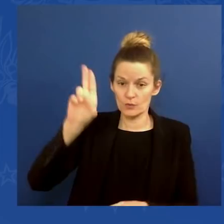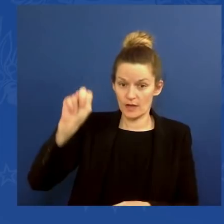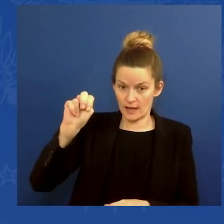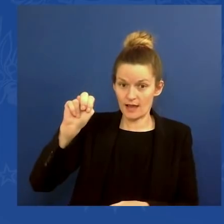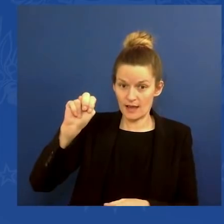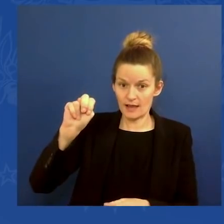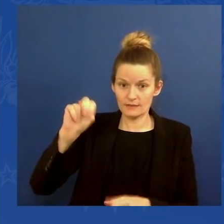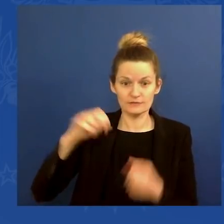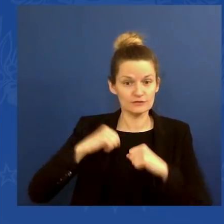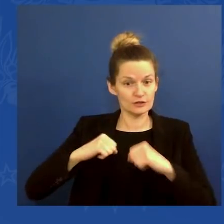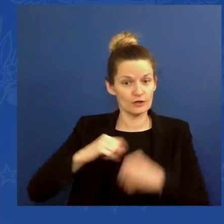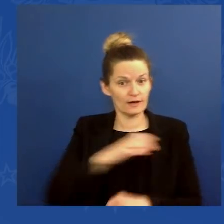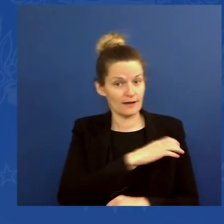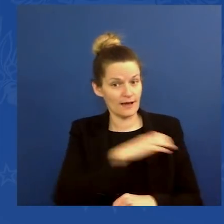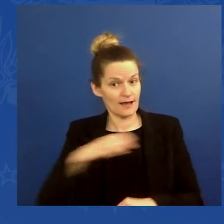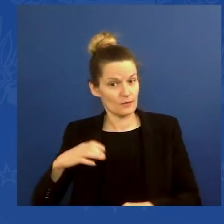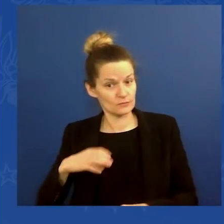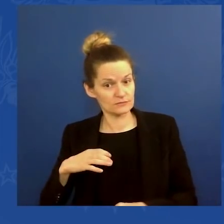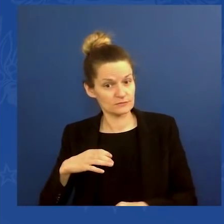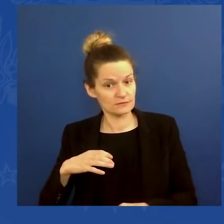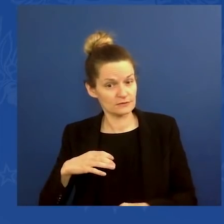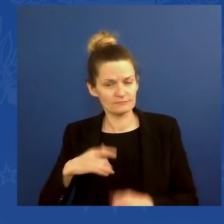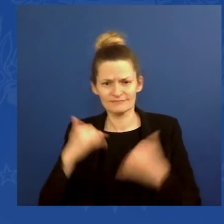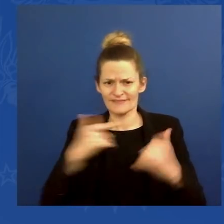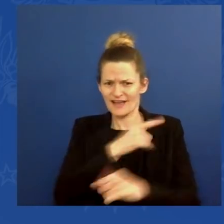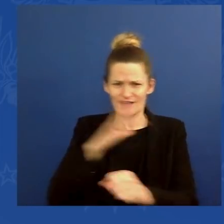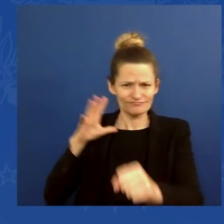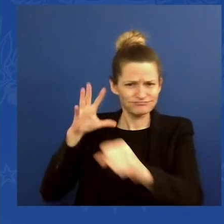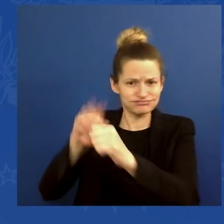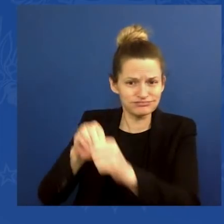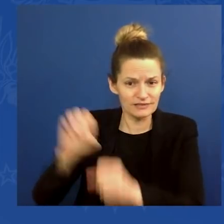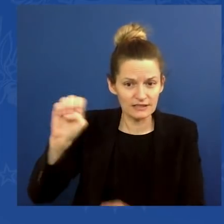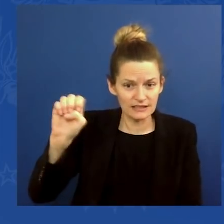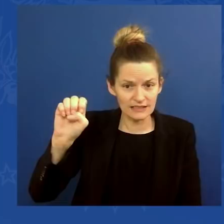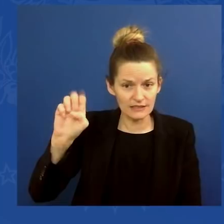Ireland is a part of the Security Council now and the European Union.